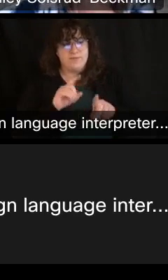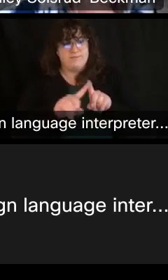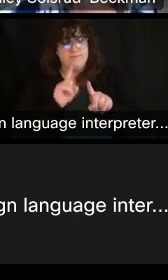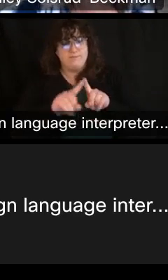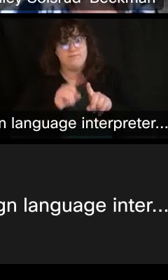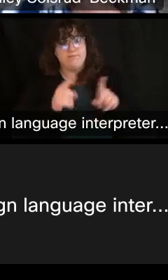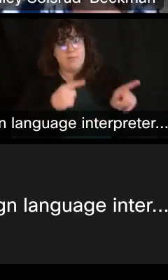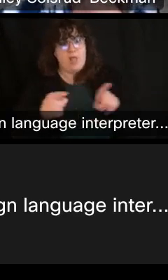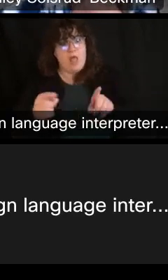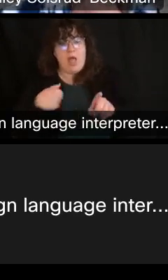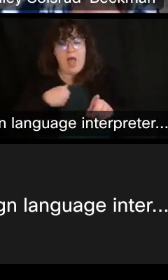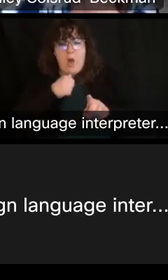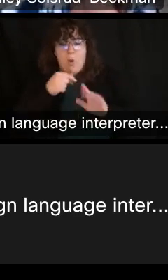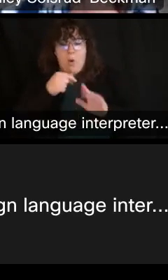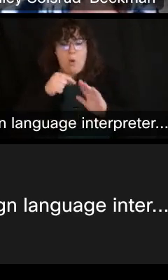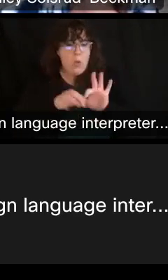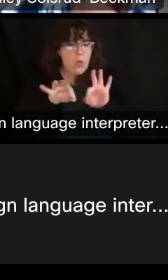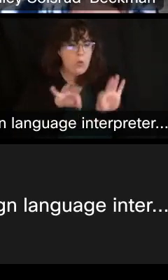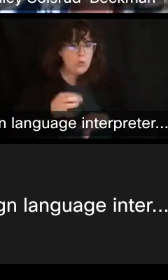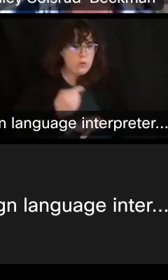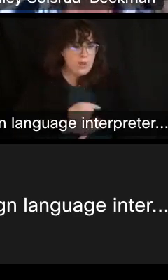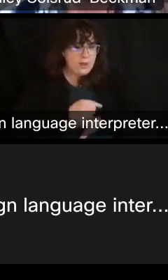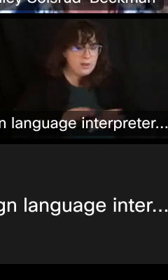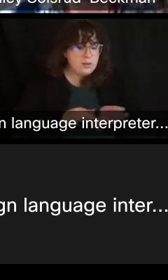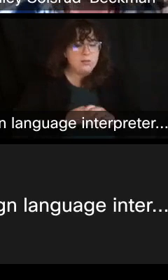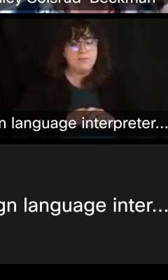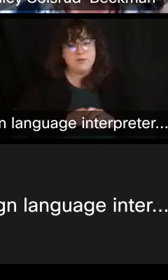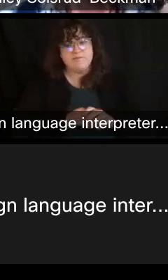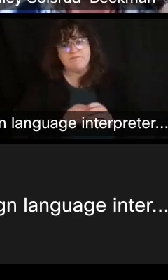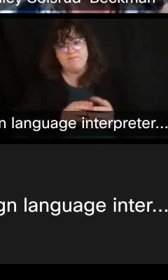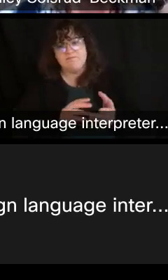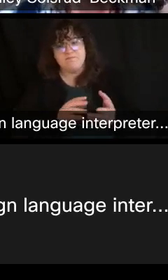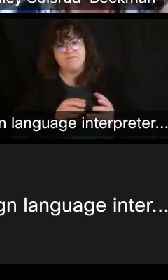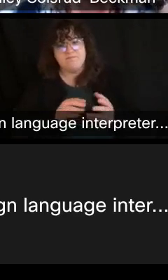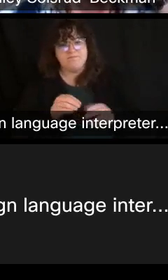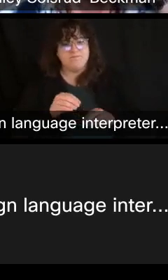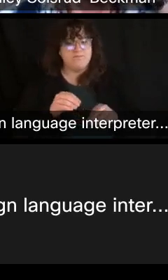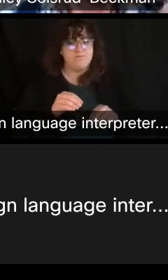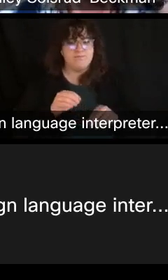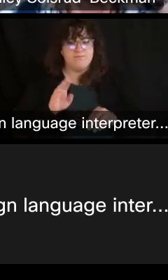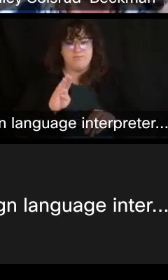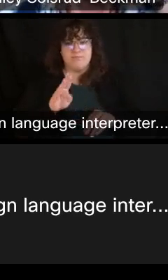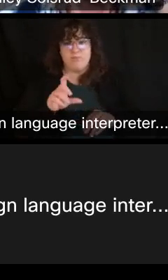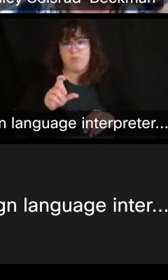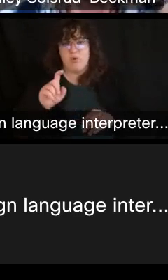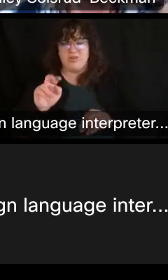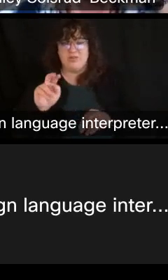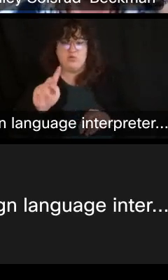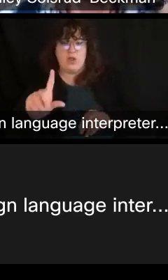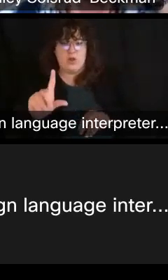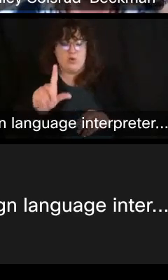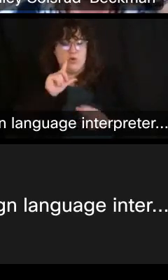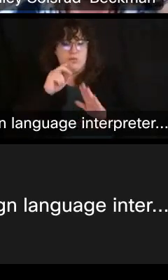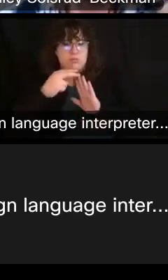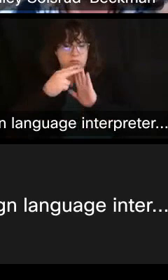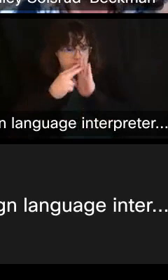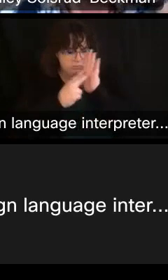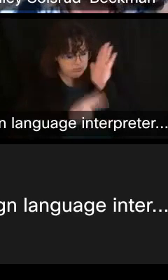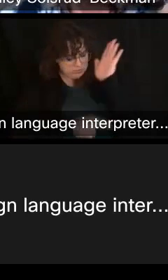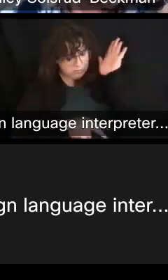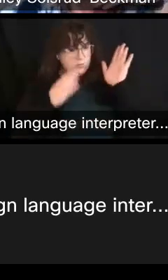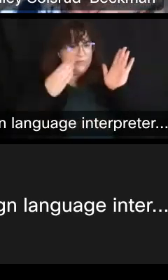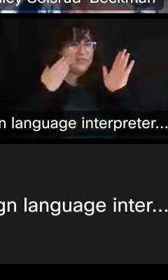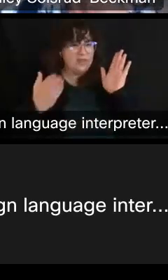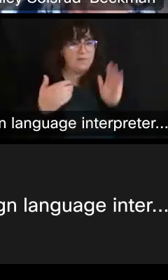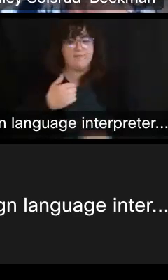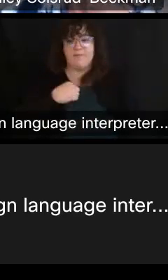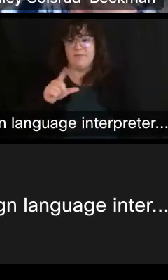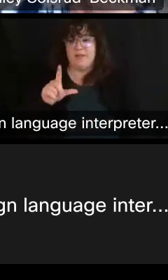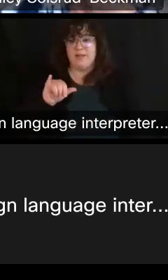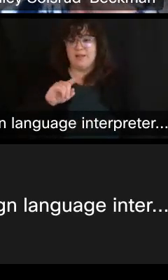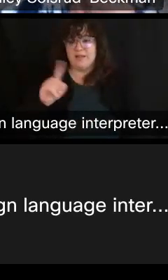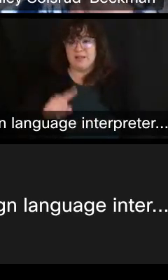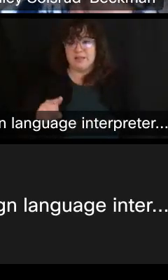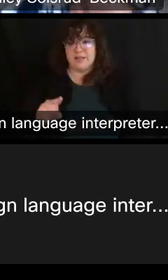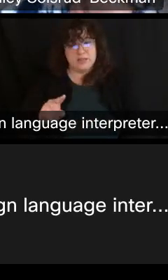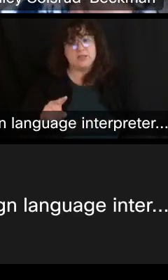into here specifically, but it is covered in depth in our bulletin and Liz and I will also be doing